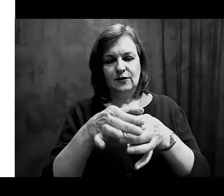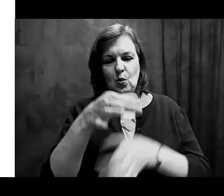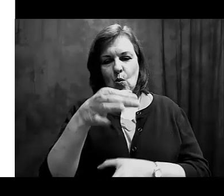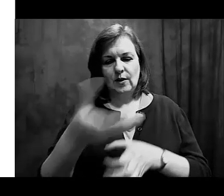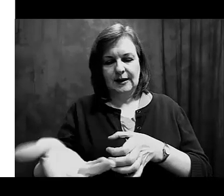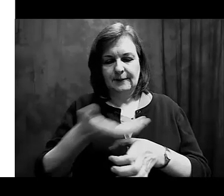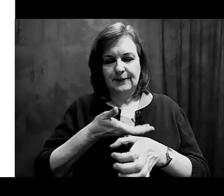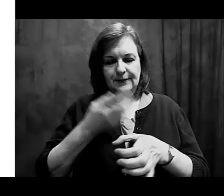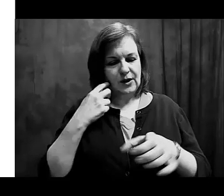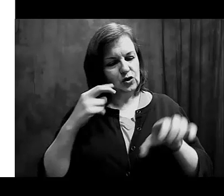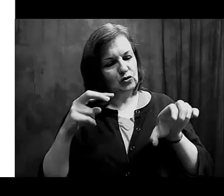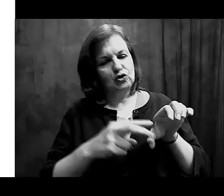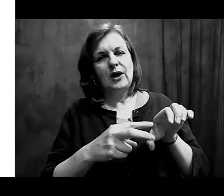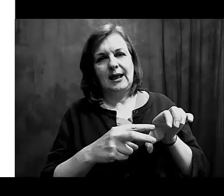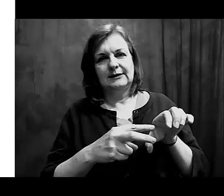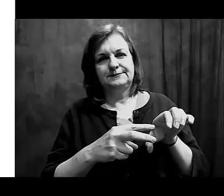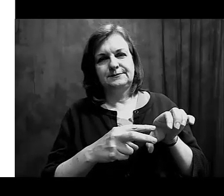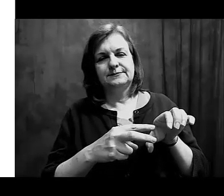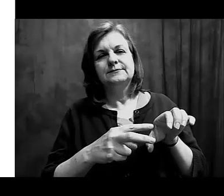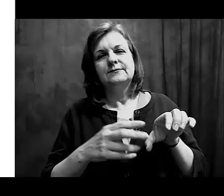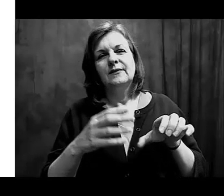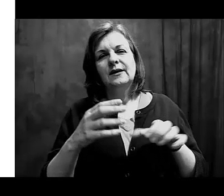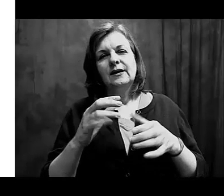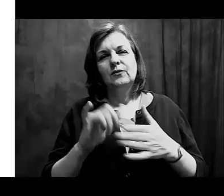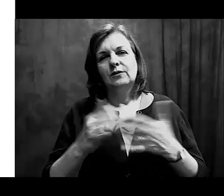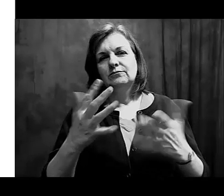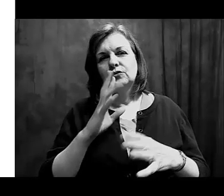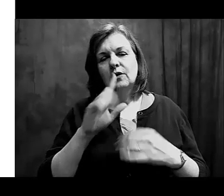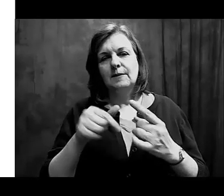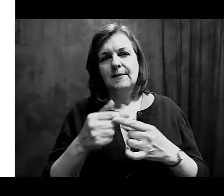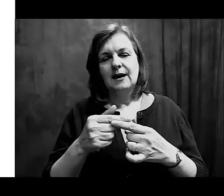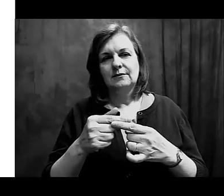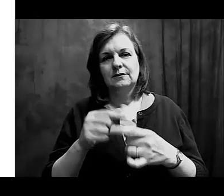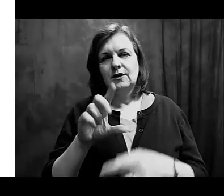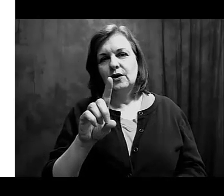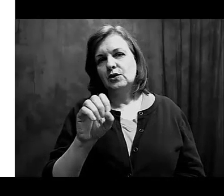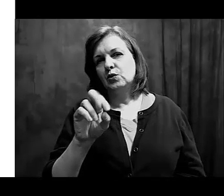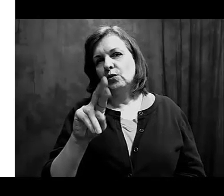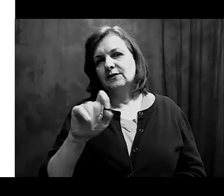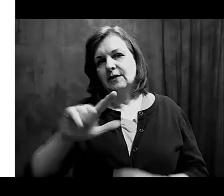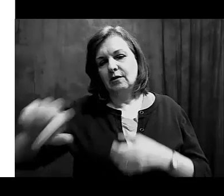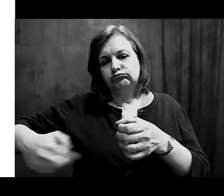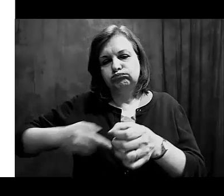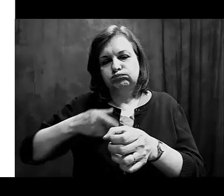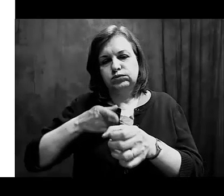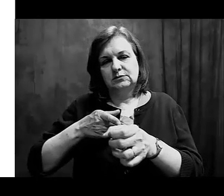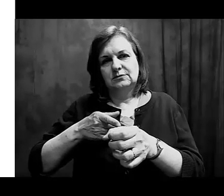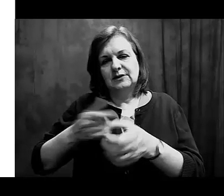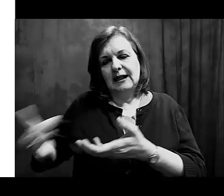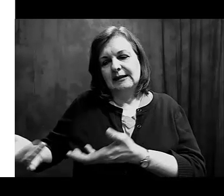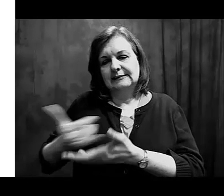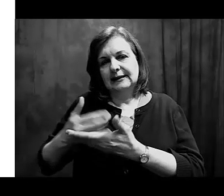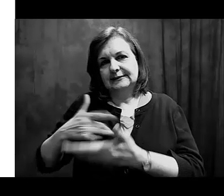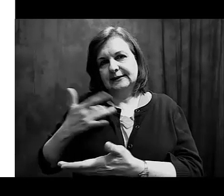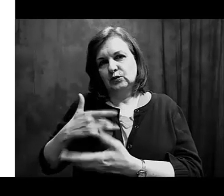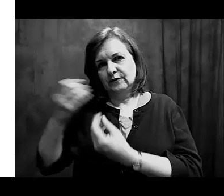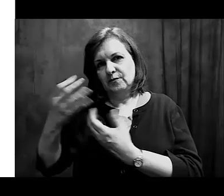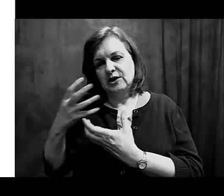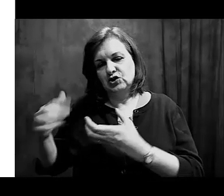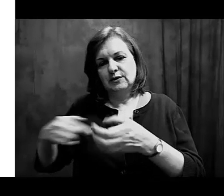and look at your spinal cord here - we have already talked about the dorsal brings in sensory